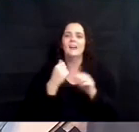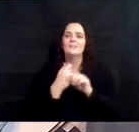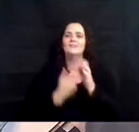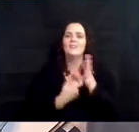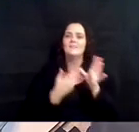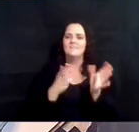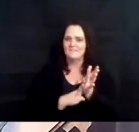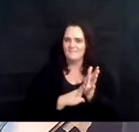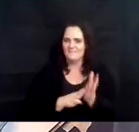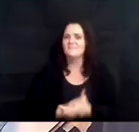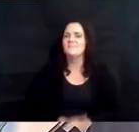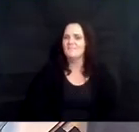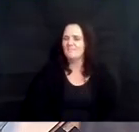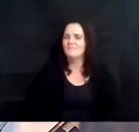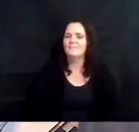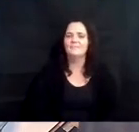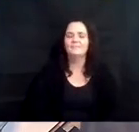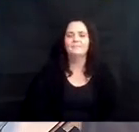Okay, so let's do our last one together then.